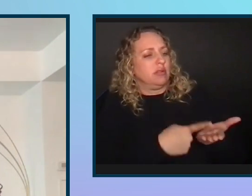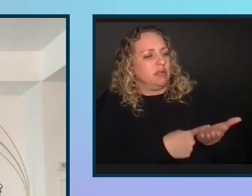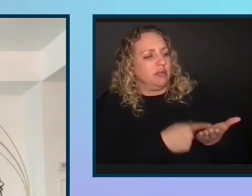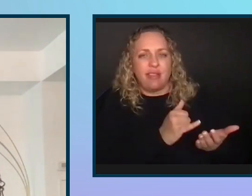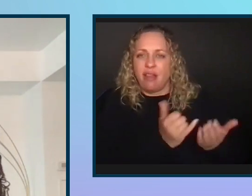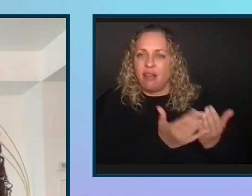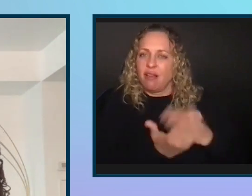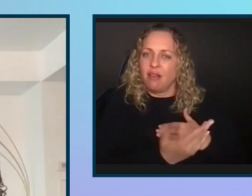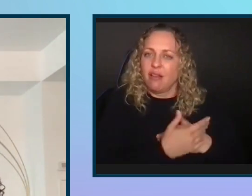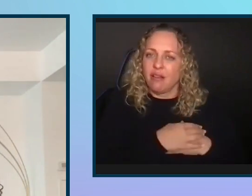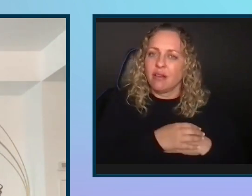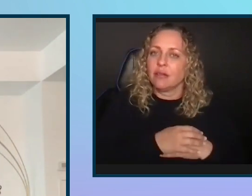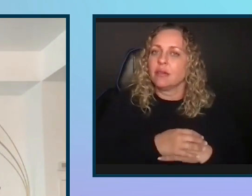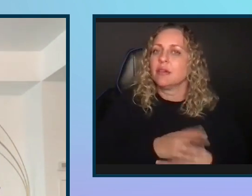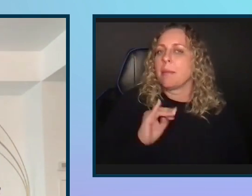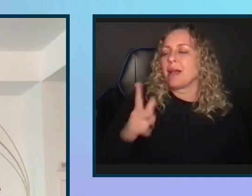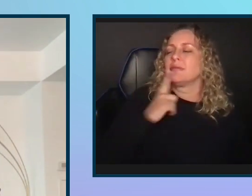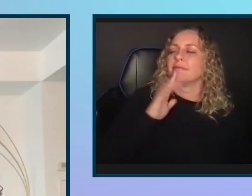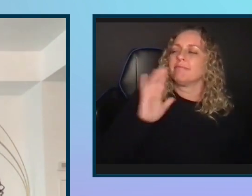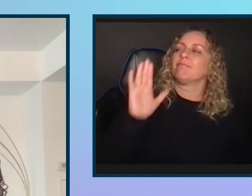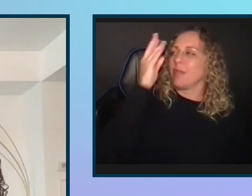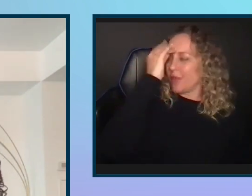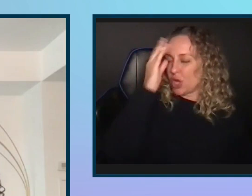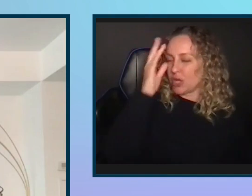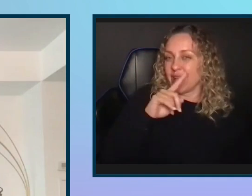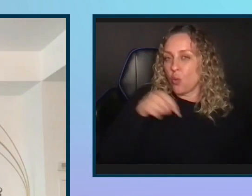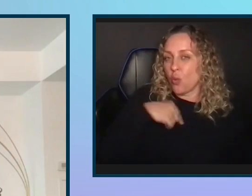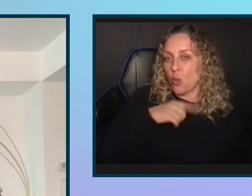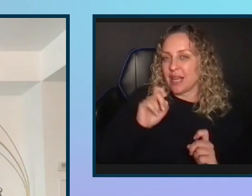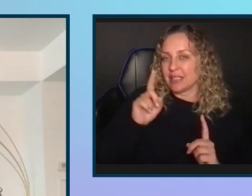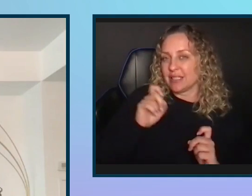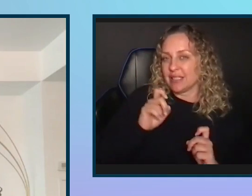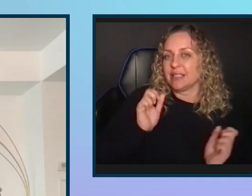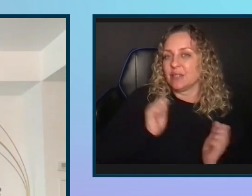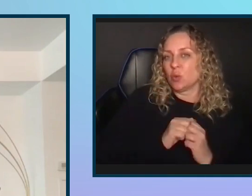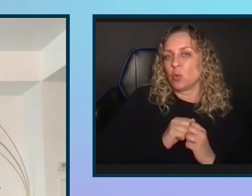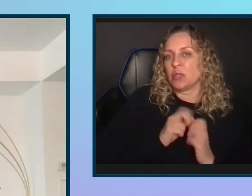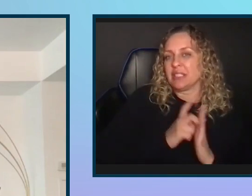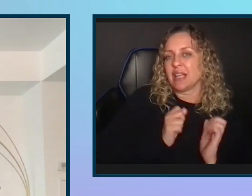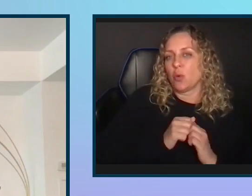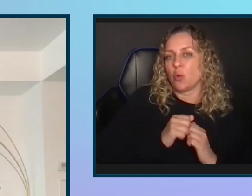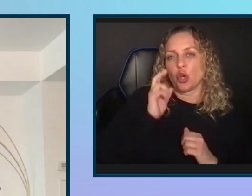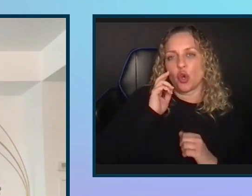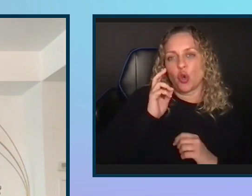Great, great thoughts, great thoughts. And when we're testing with designs with neurodivergent participants,